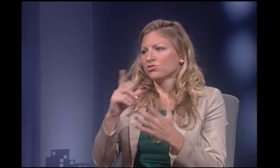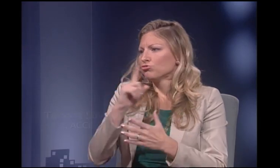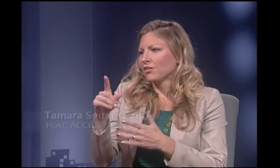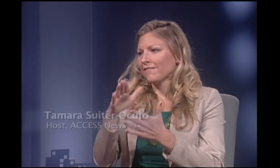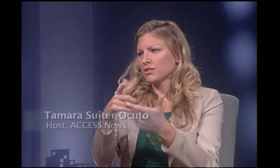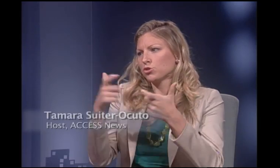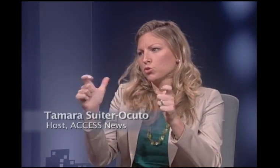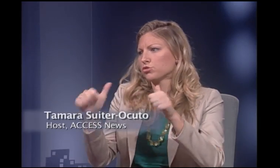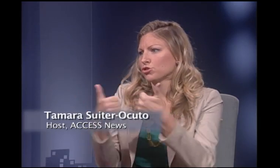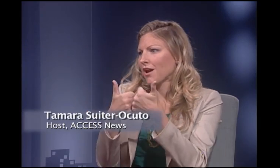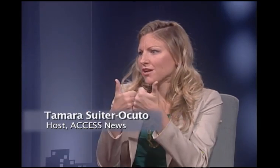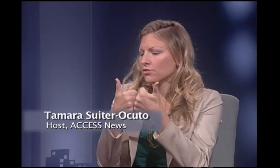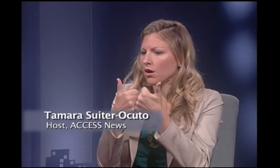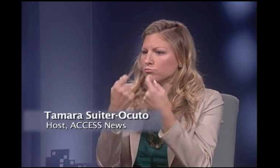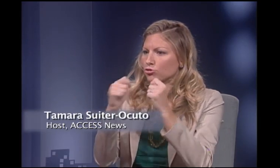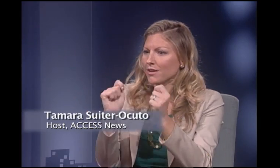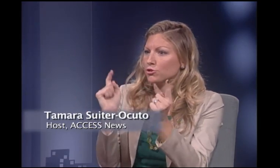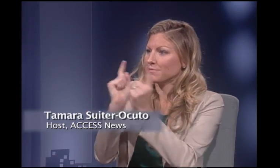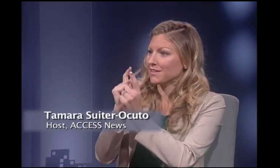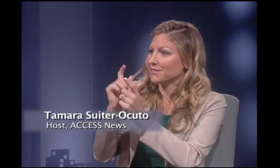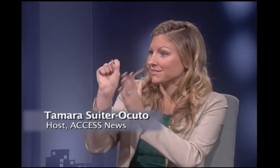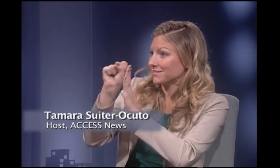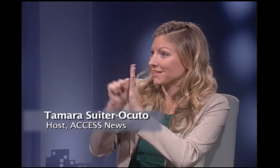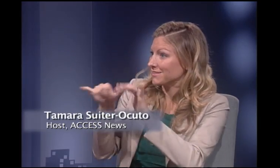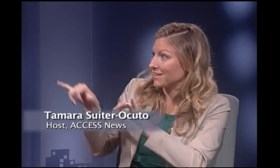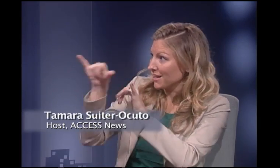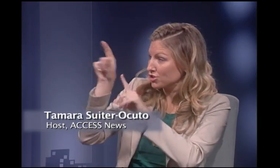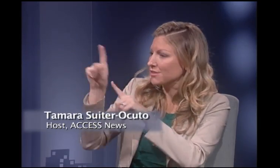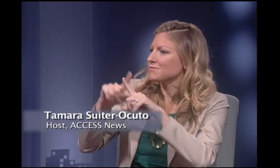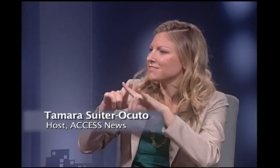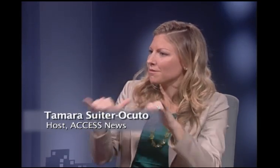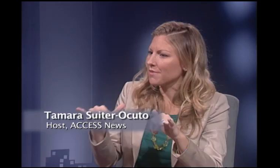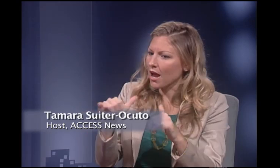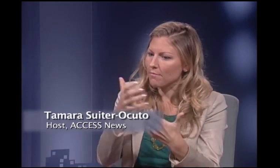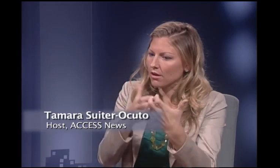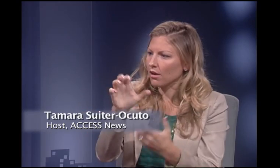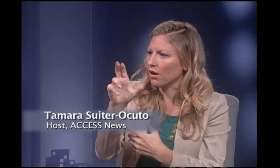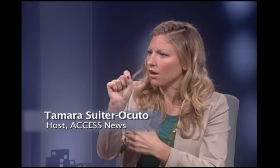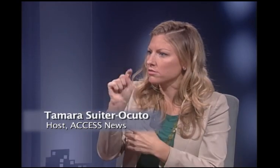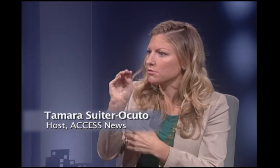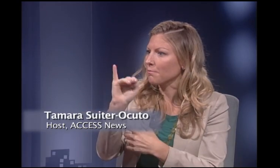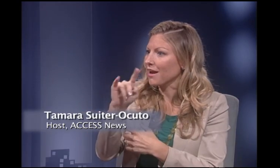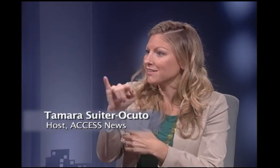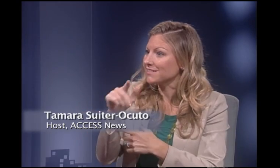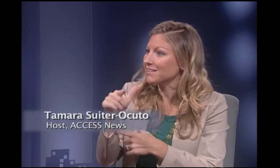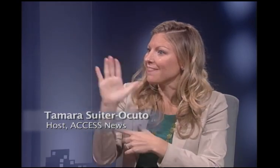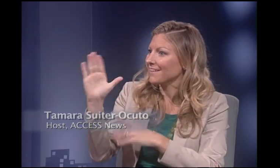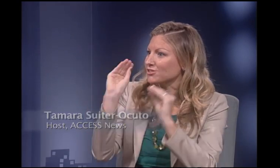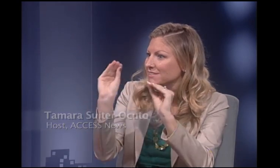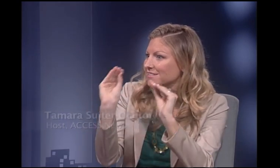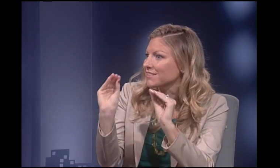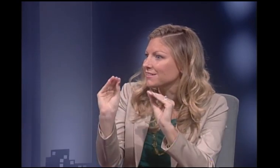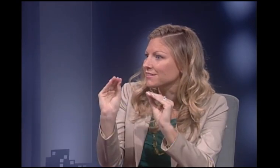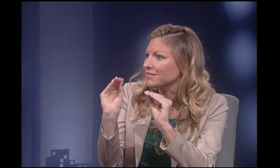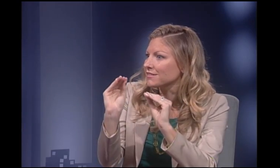I know that teachers really face huge challenges trying to meet state standards, but at the same time, you know,